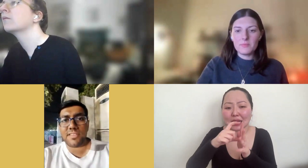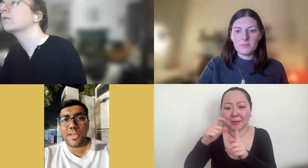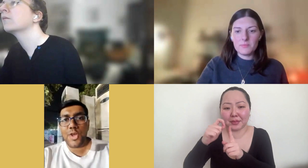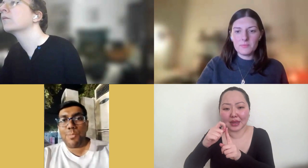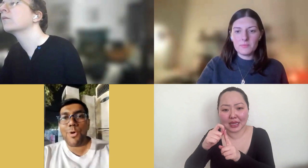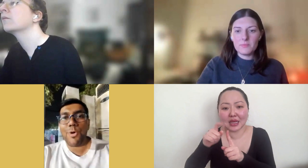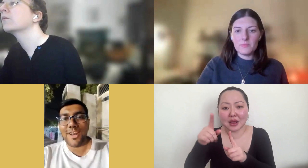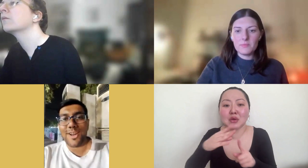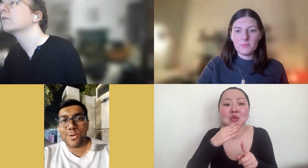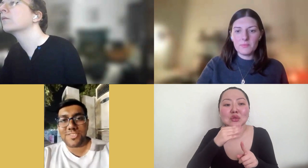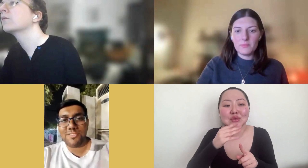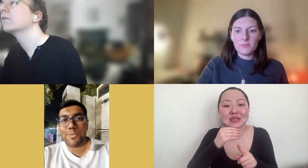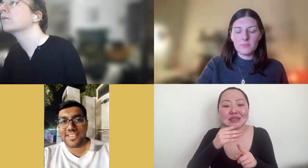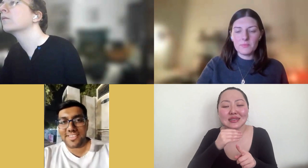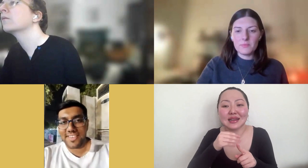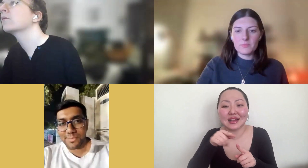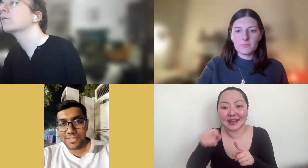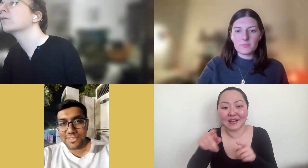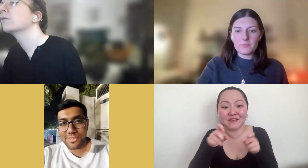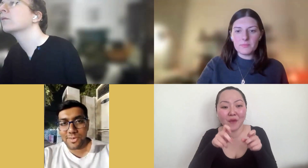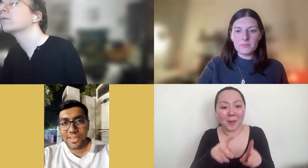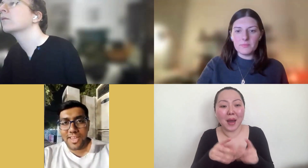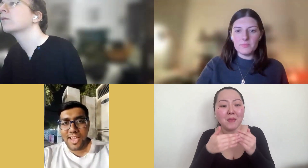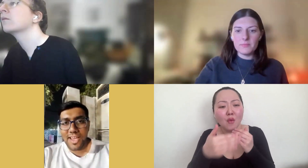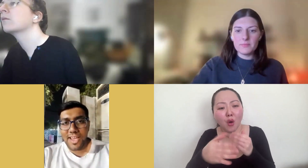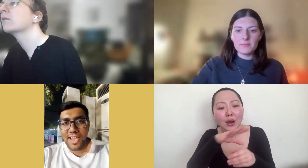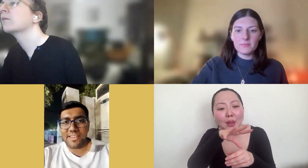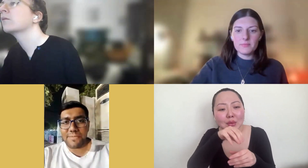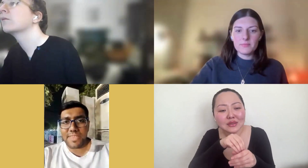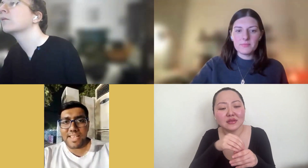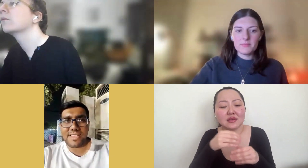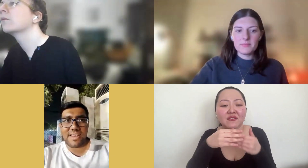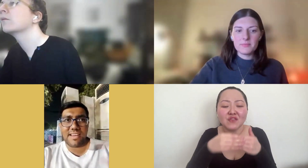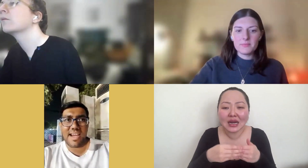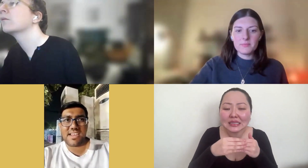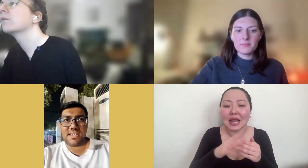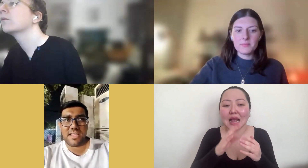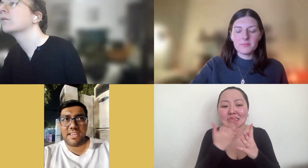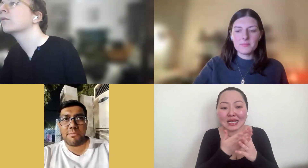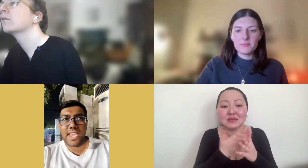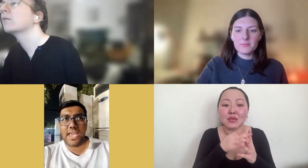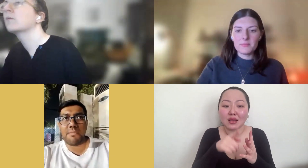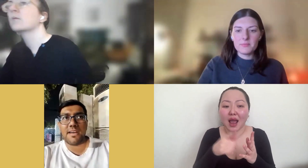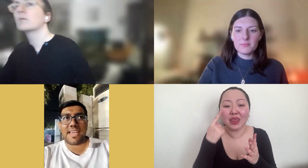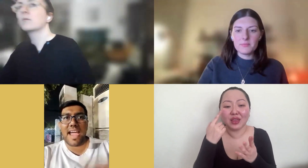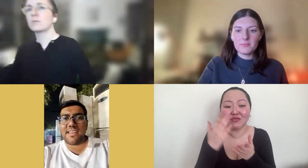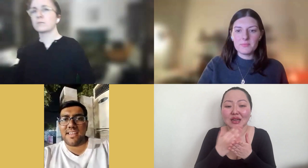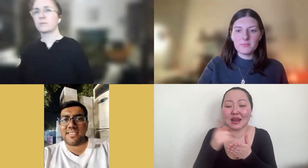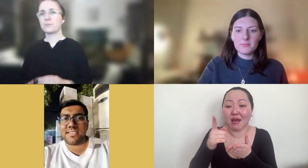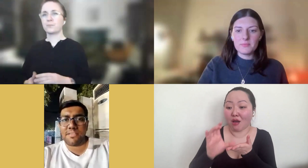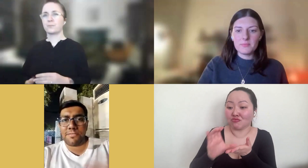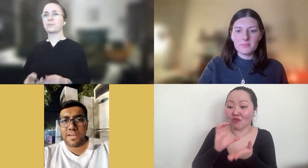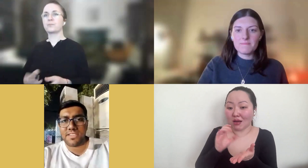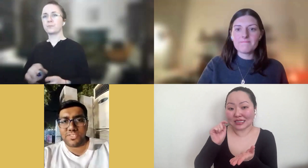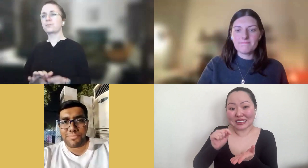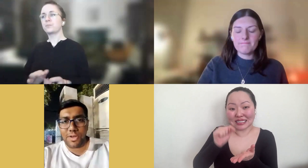that is more inclusive and accessible. I think that the grant became a catalyst